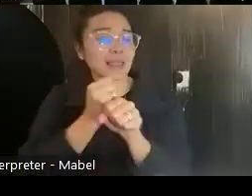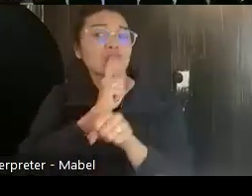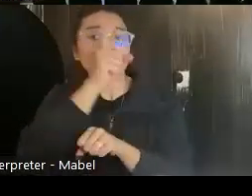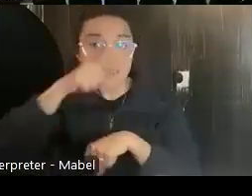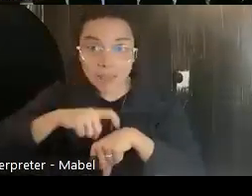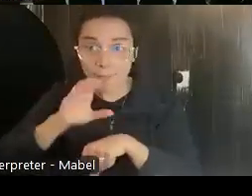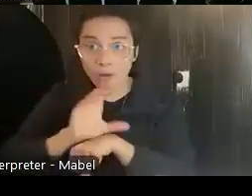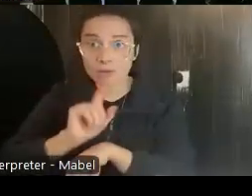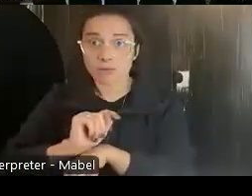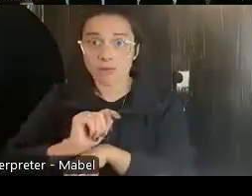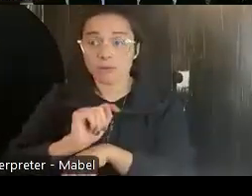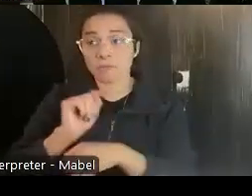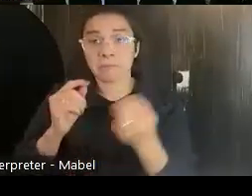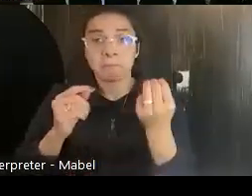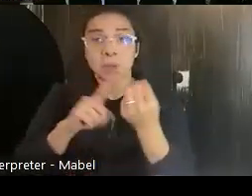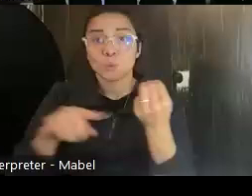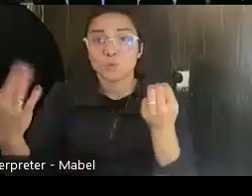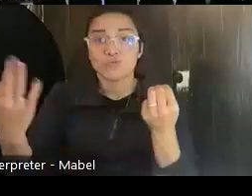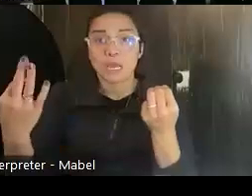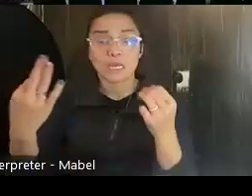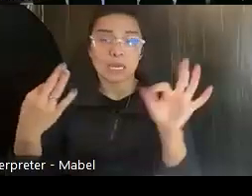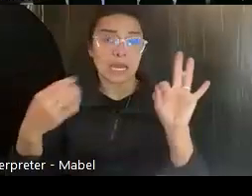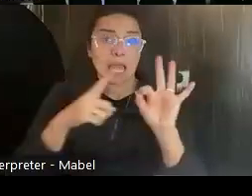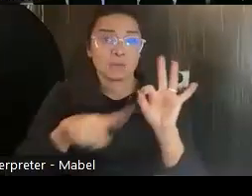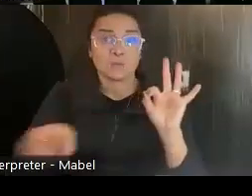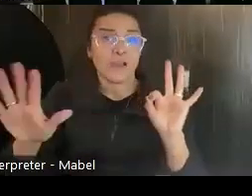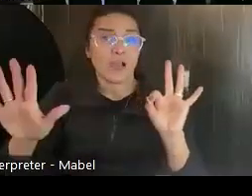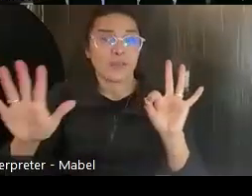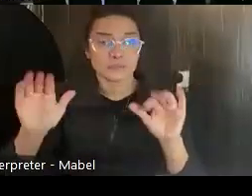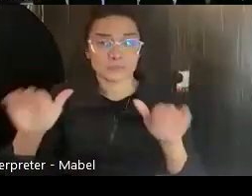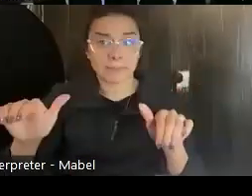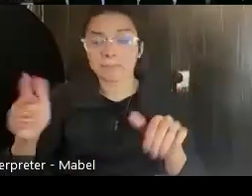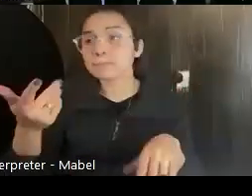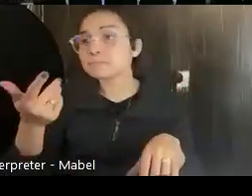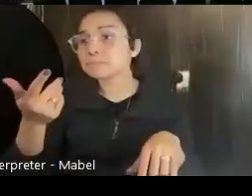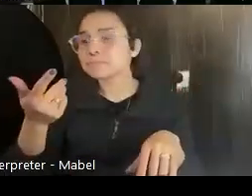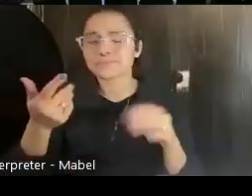to 5 so in these situations that we had already talked about with working with pediatri providers